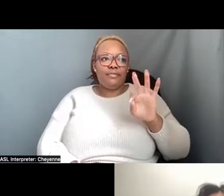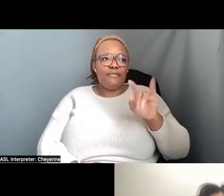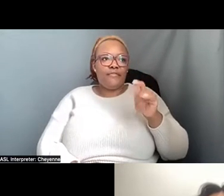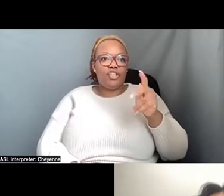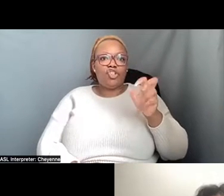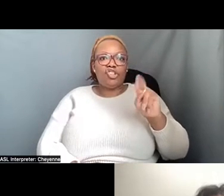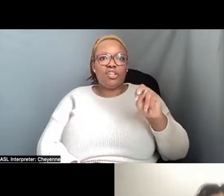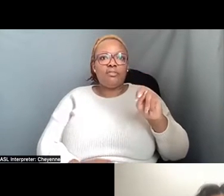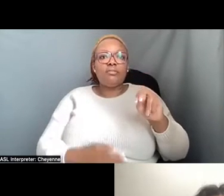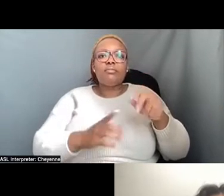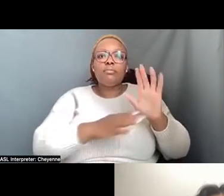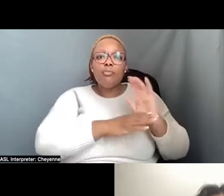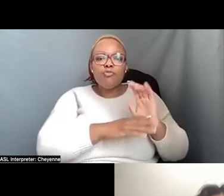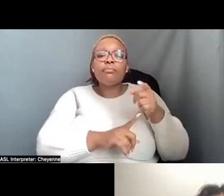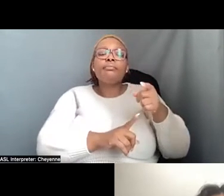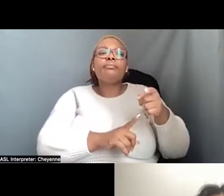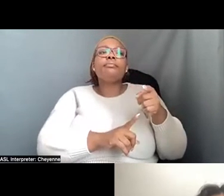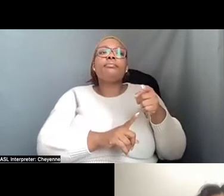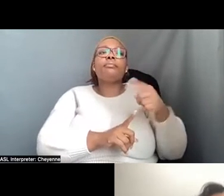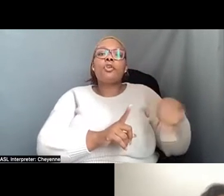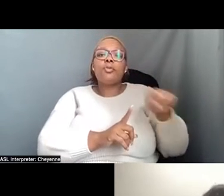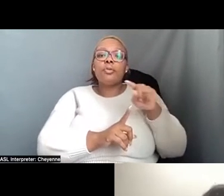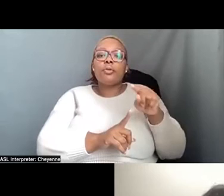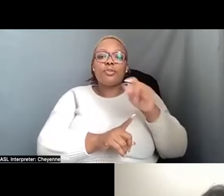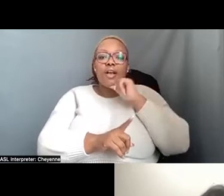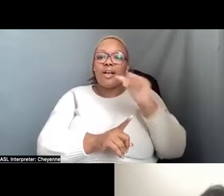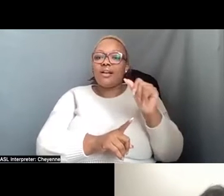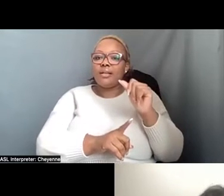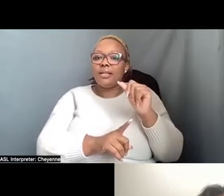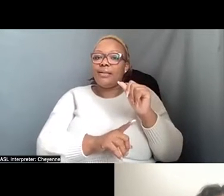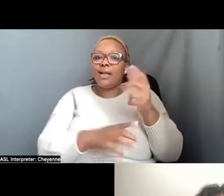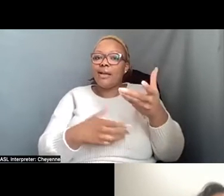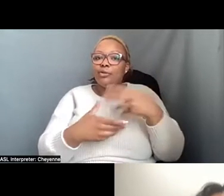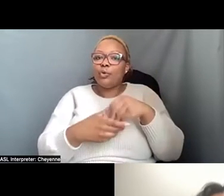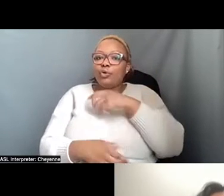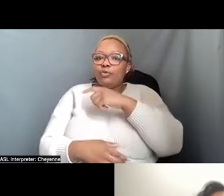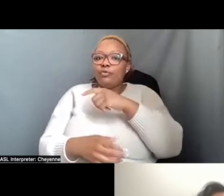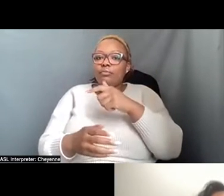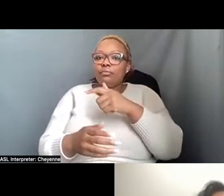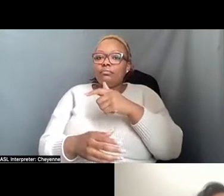Those -- just so you know, are not part of the eligibility requirements.